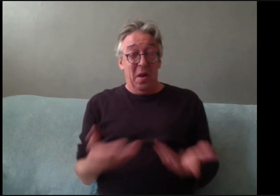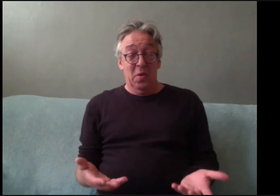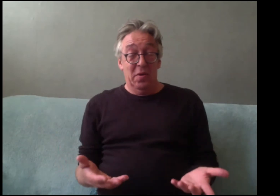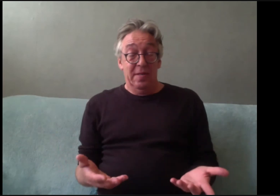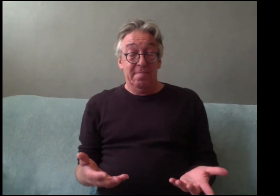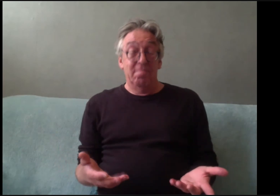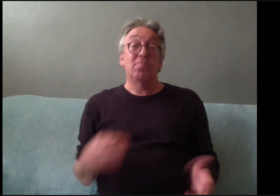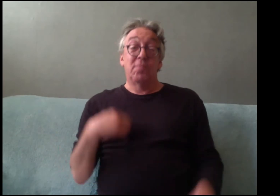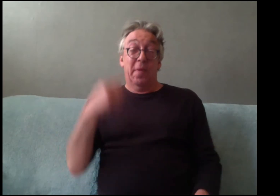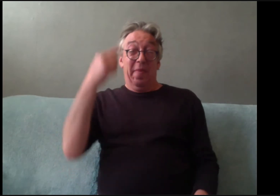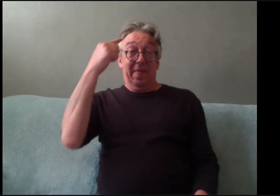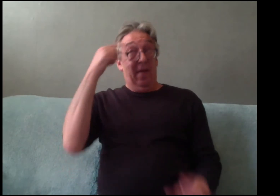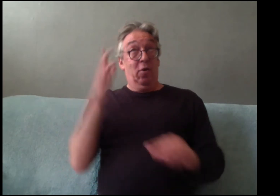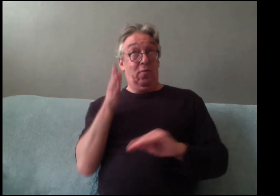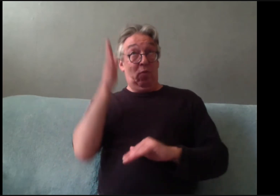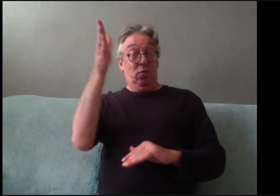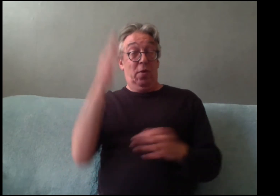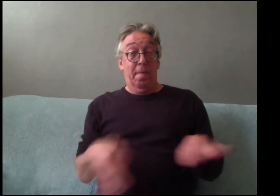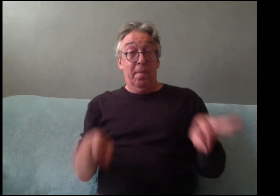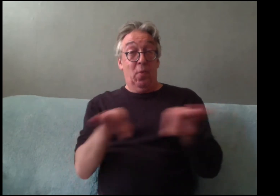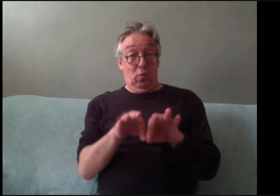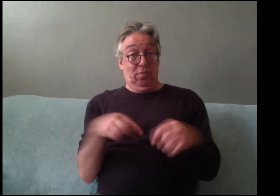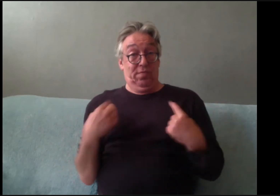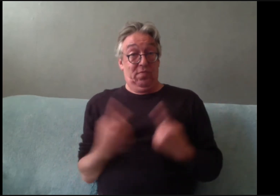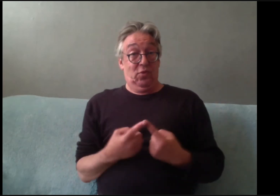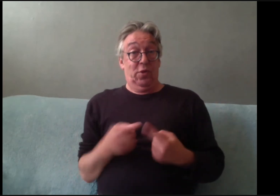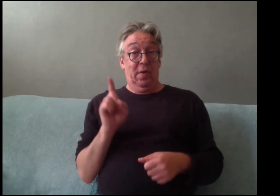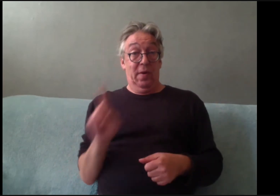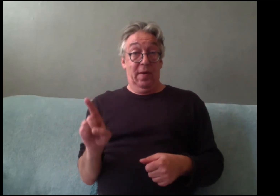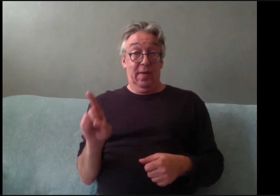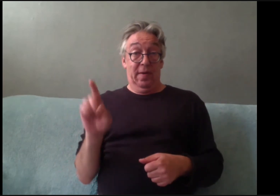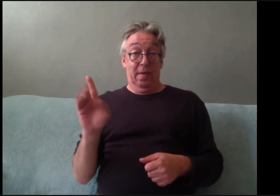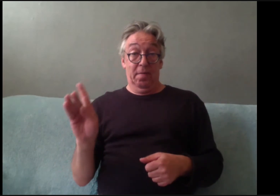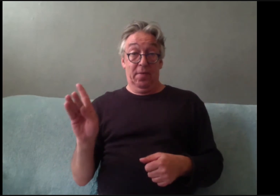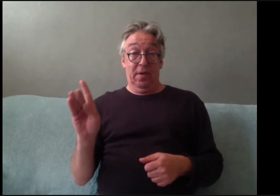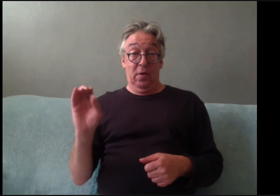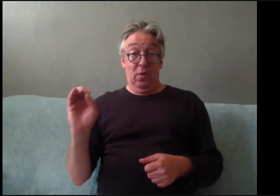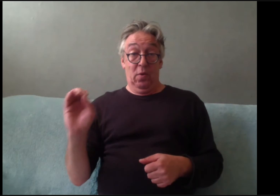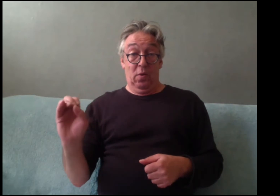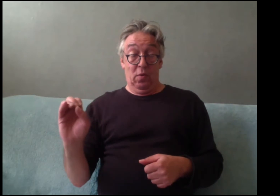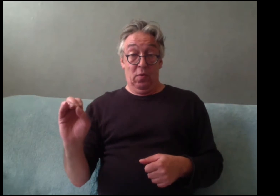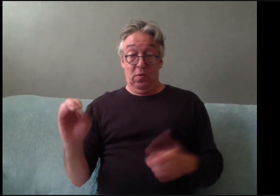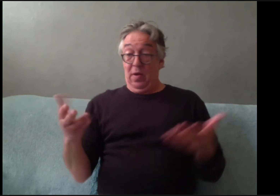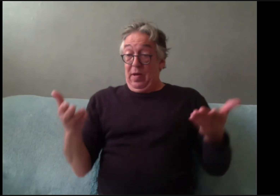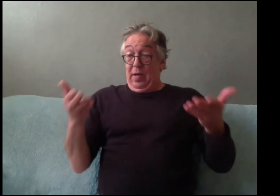One: with the recession following the COVID-19 crisis